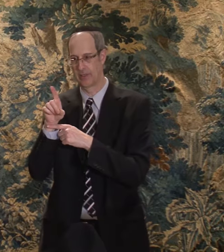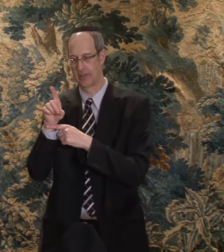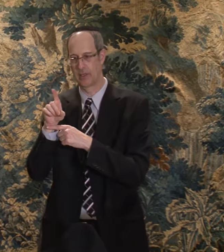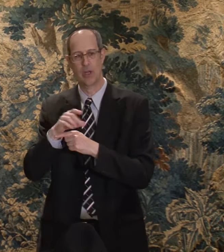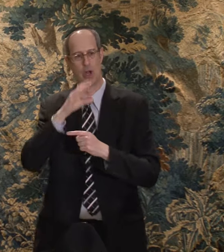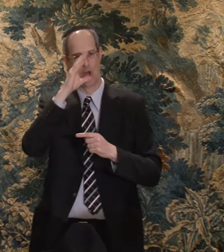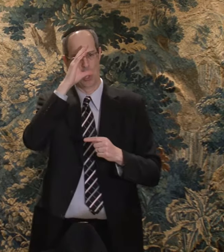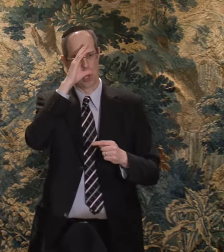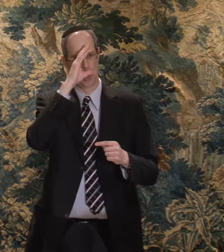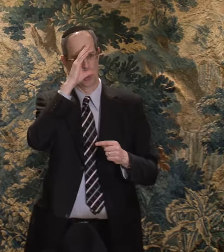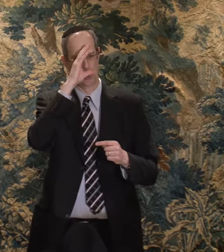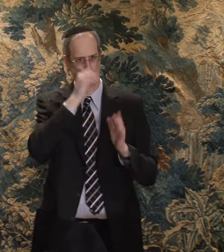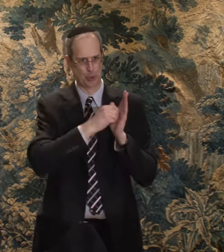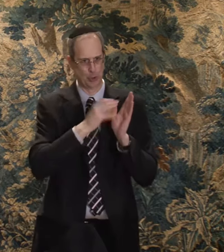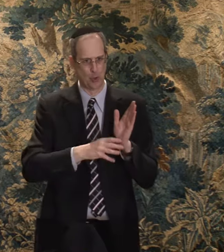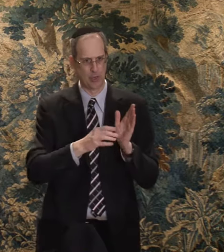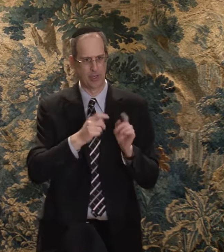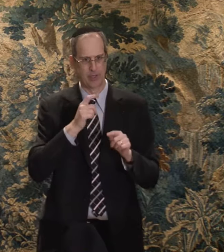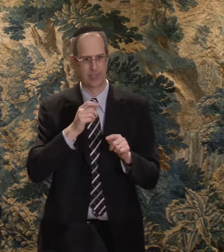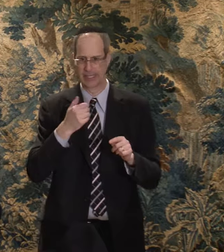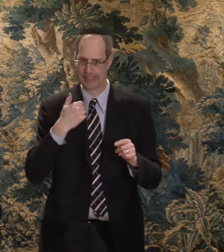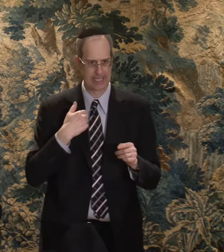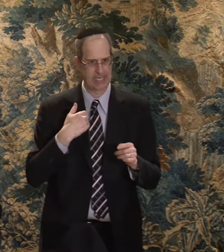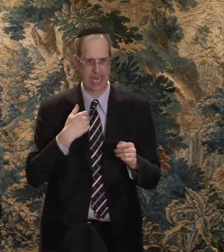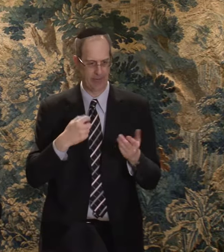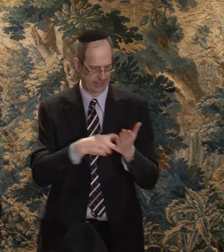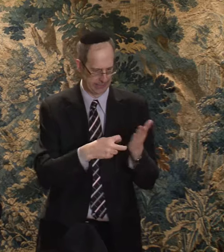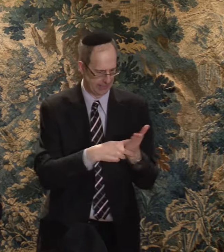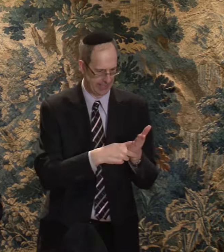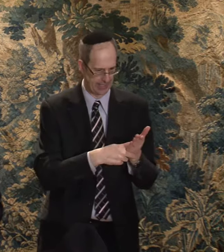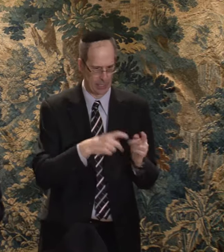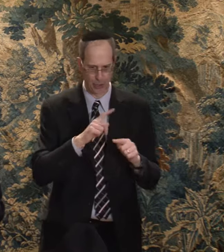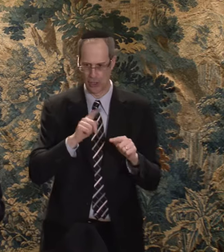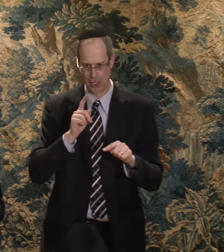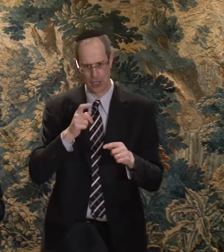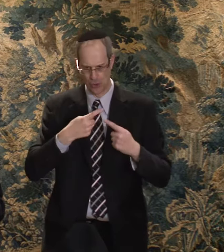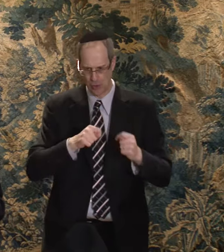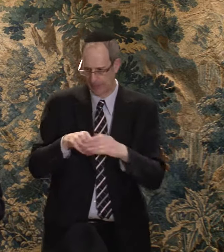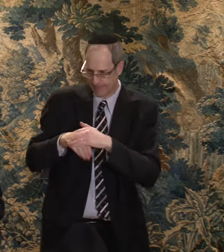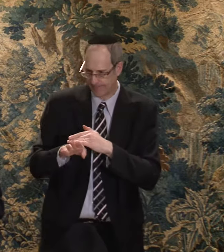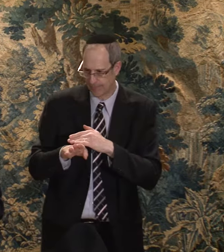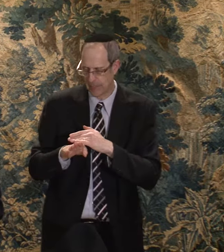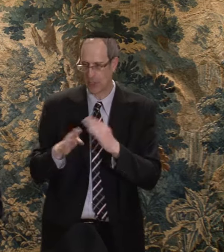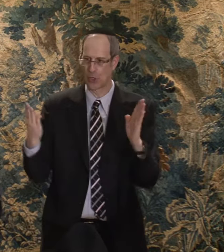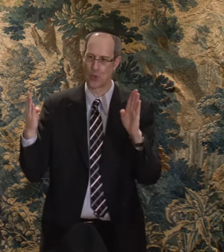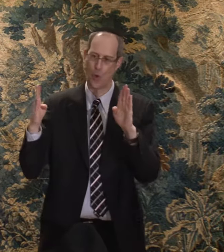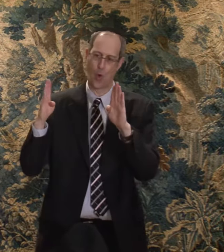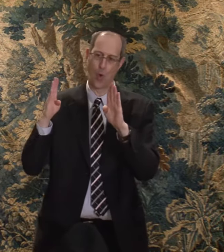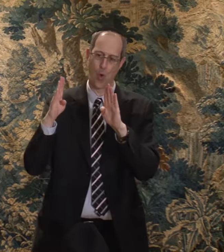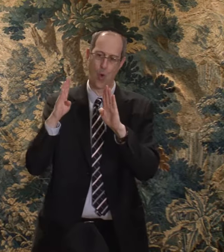you shiver trying to get on the plane he didn't have a reservation finally they're just about to close the doors and this kid gets on he gets on a stand